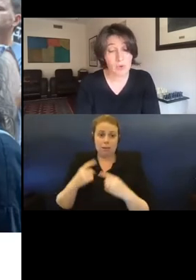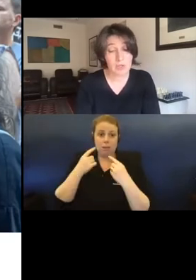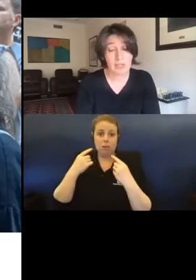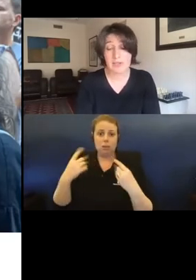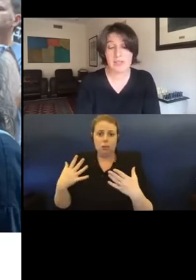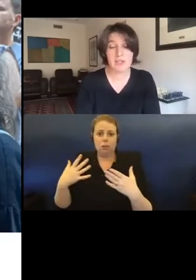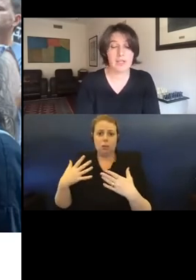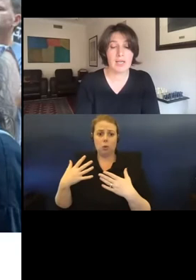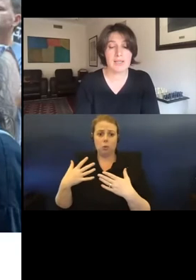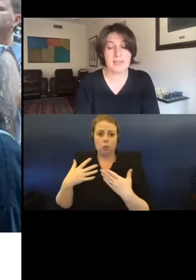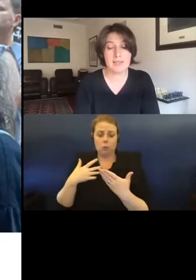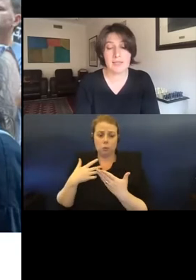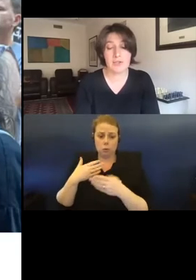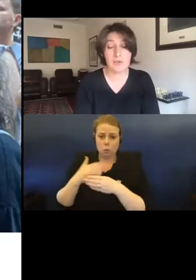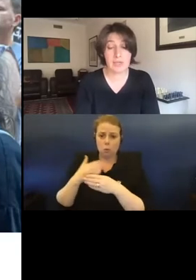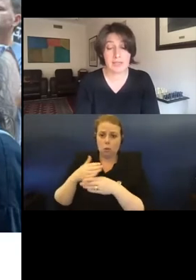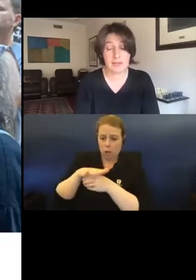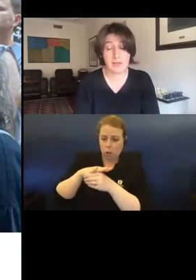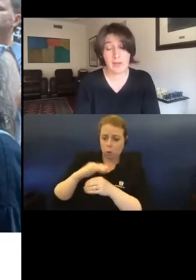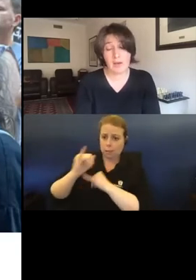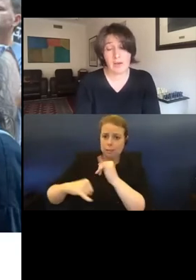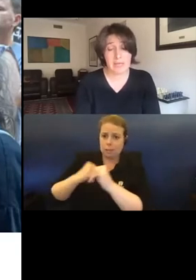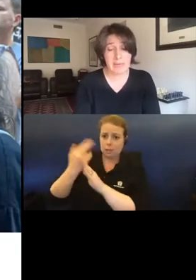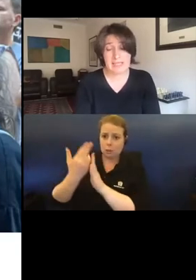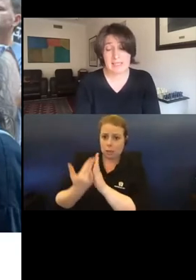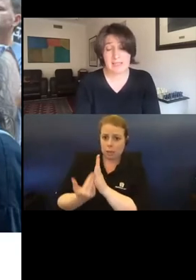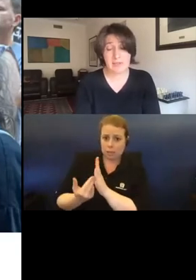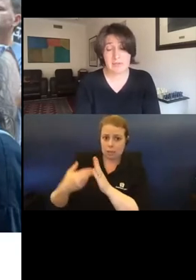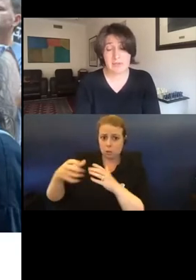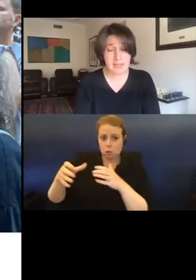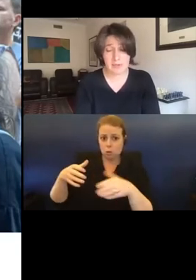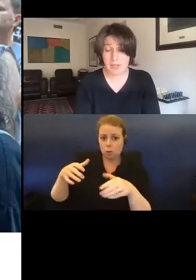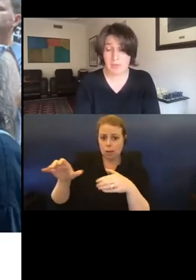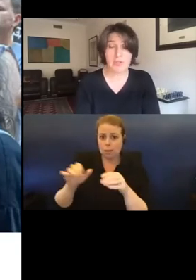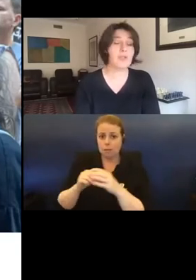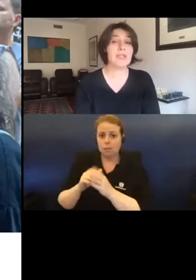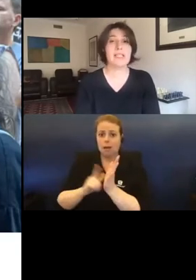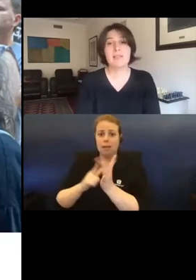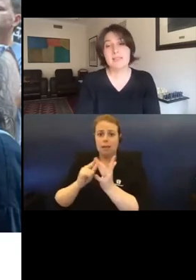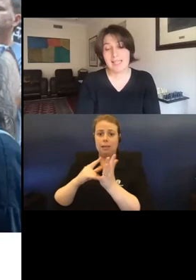and international artists and is curated by amazing lisa redford and incredibly yani scarce